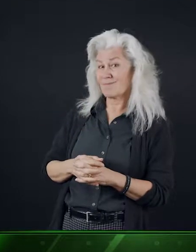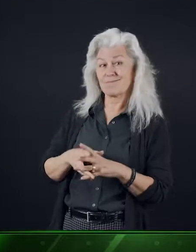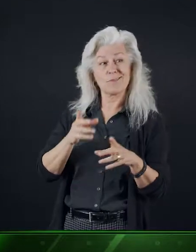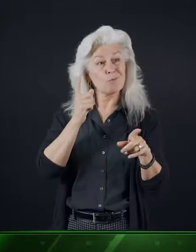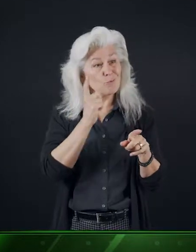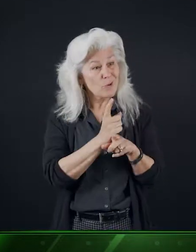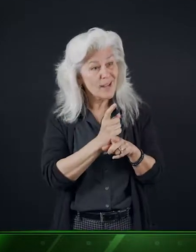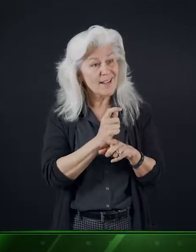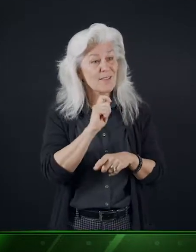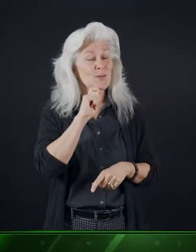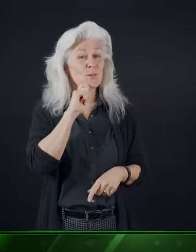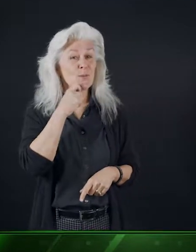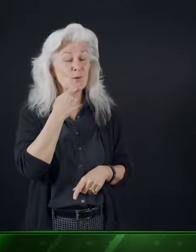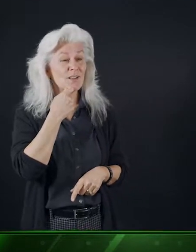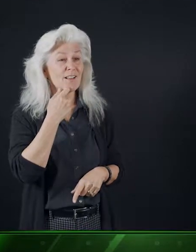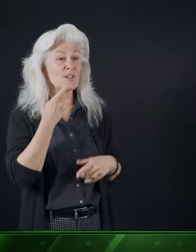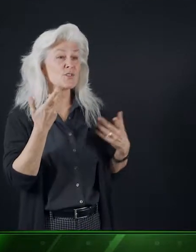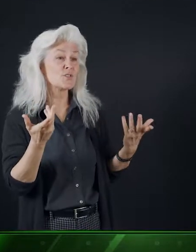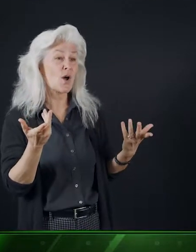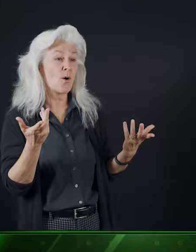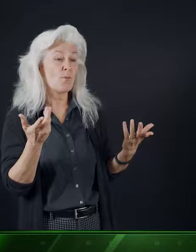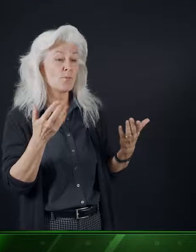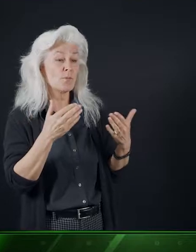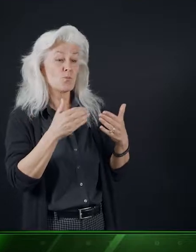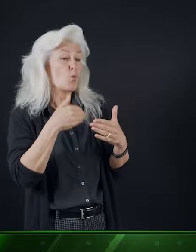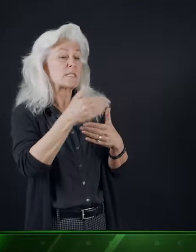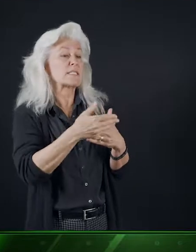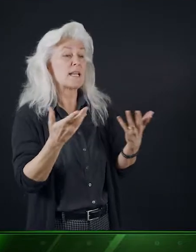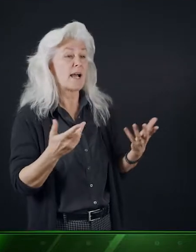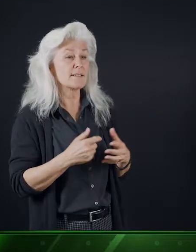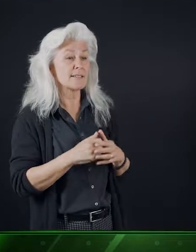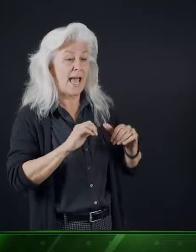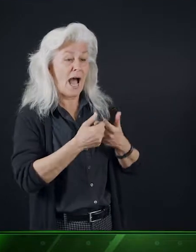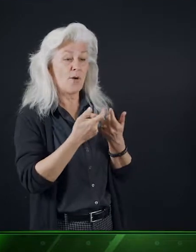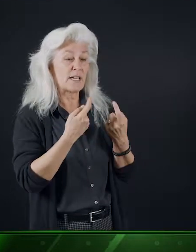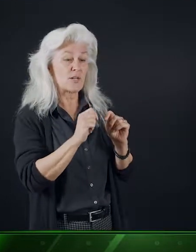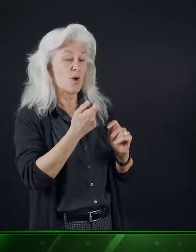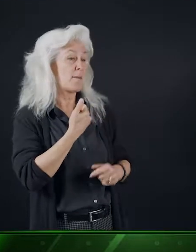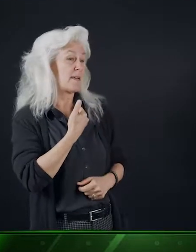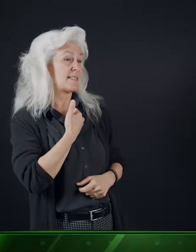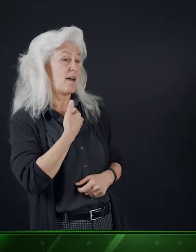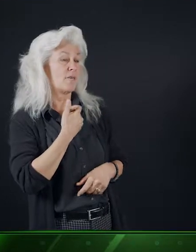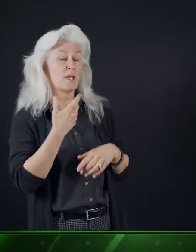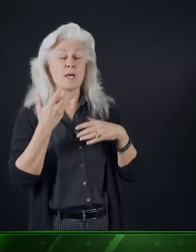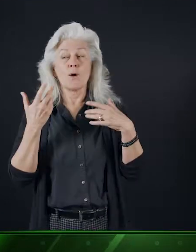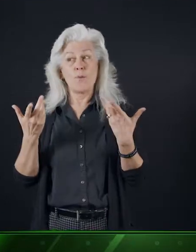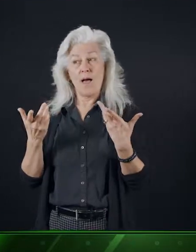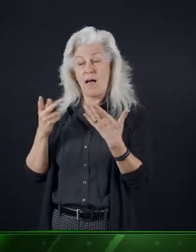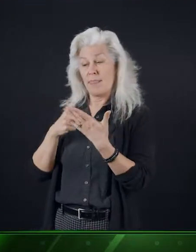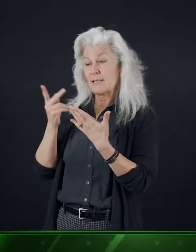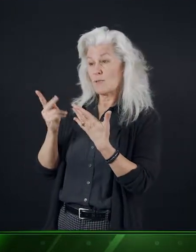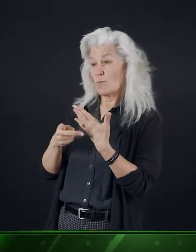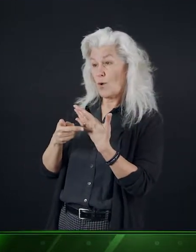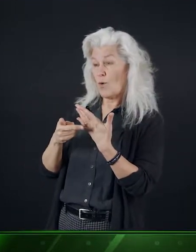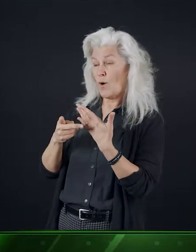Well, this program has been built on an incredible amount of feedback from both our gaming and disability community as well as developers on our platform.